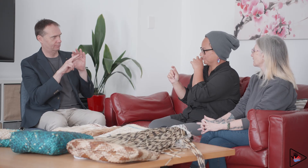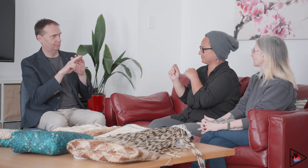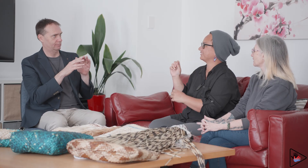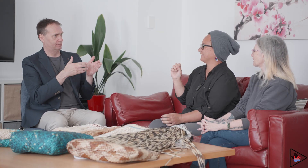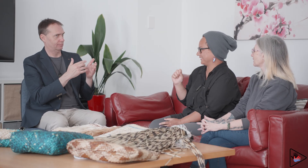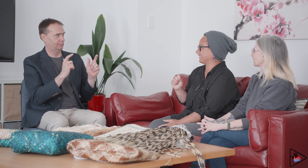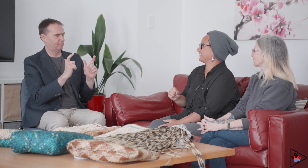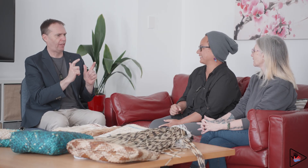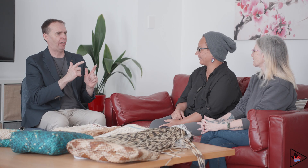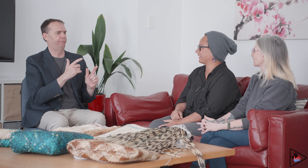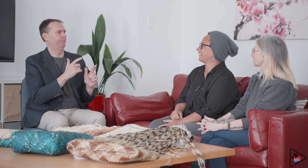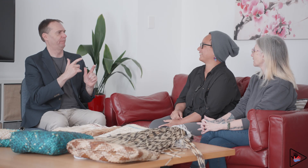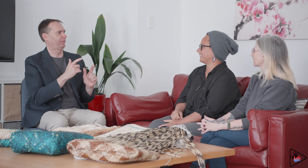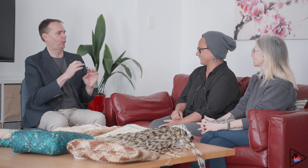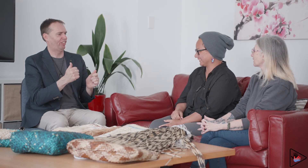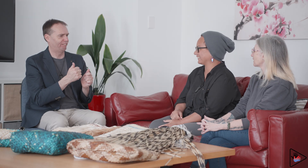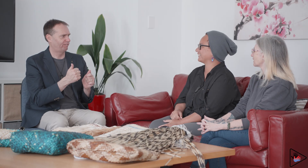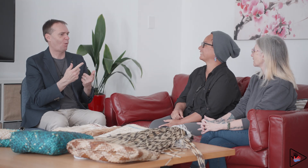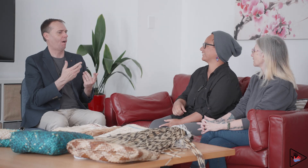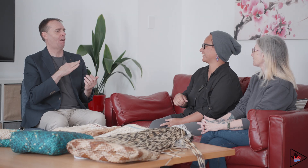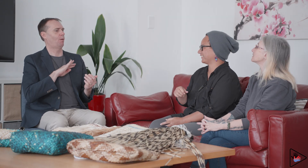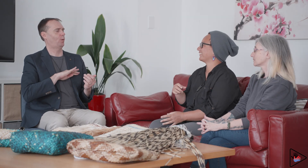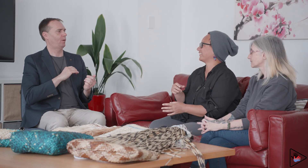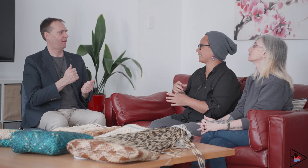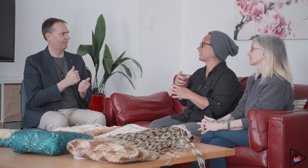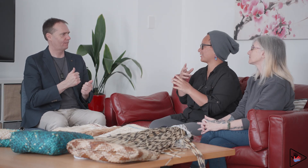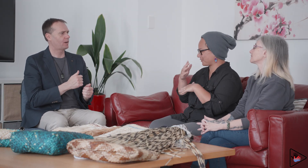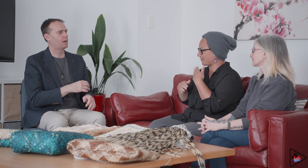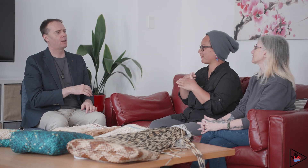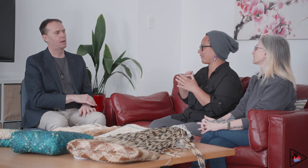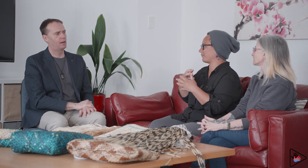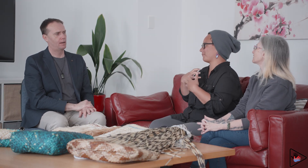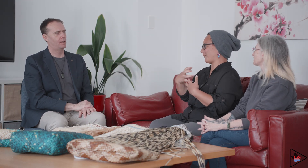different when you're calculating how much you need, right? So you then find out that you don't